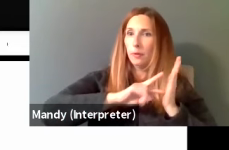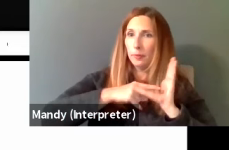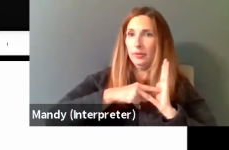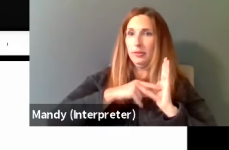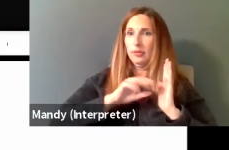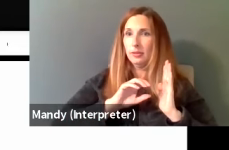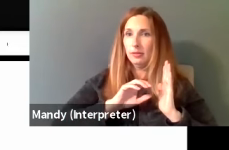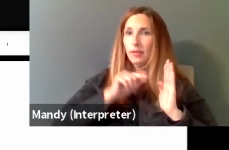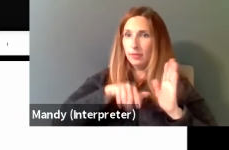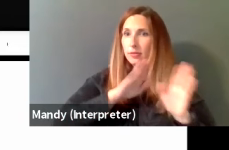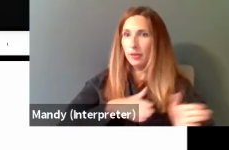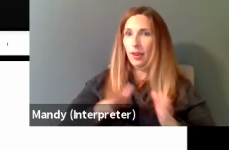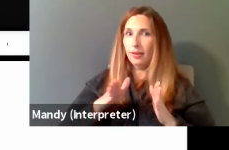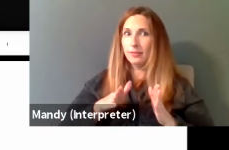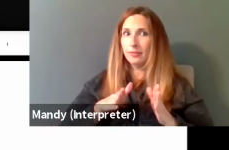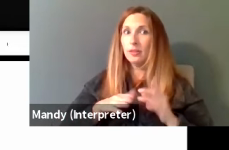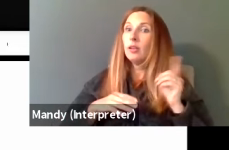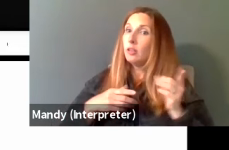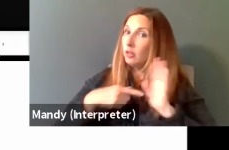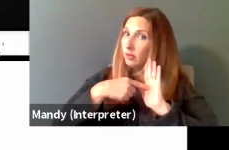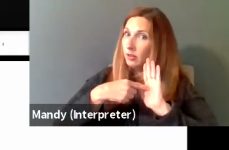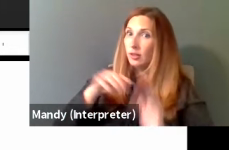Okay, so access is actually